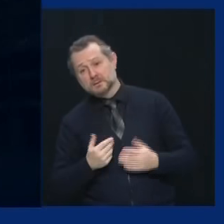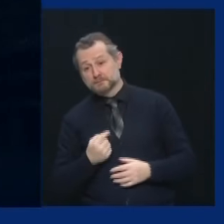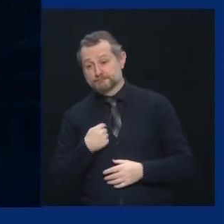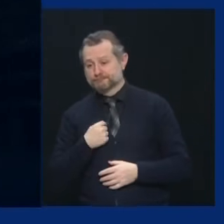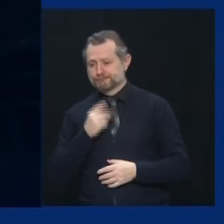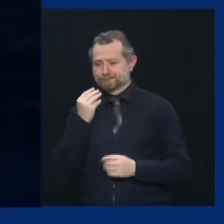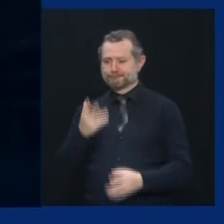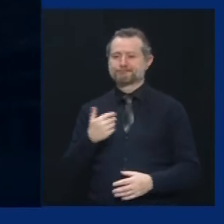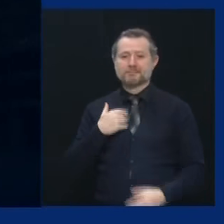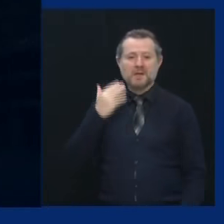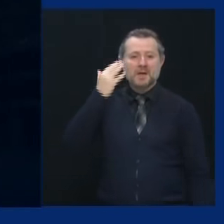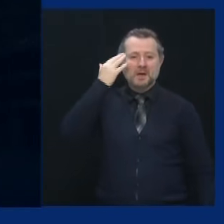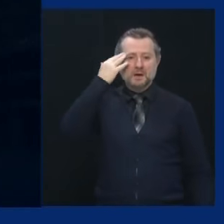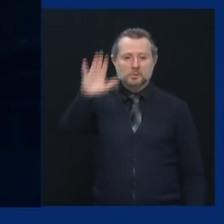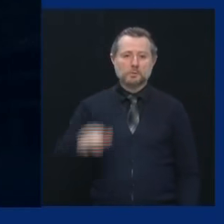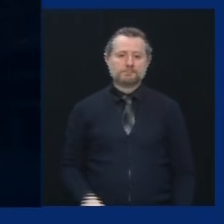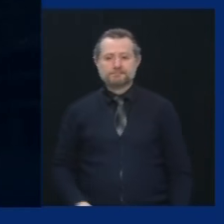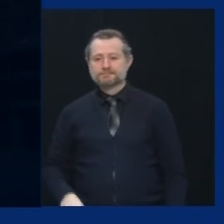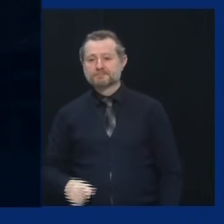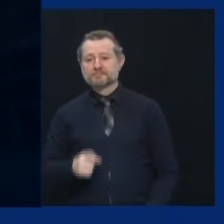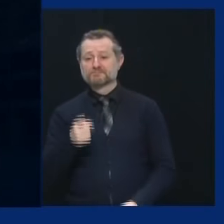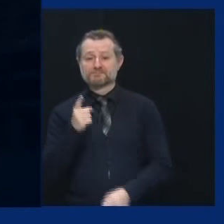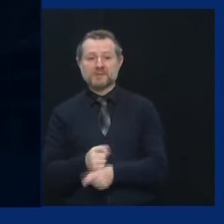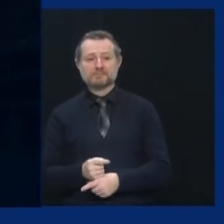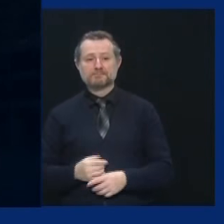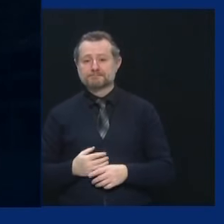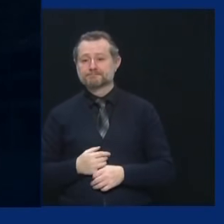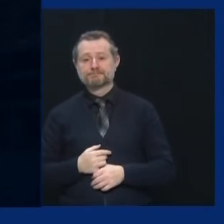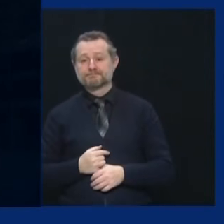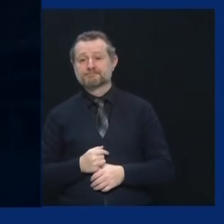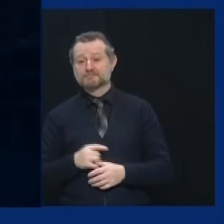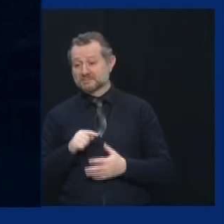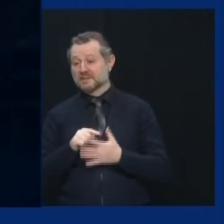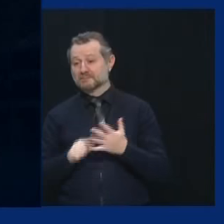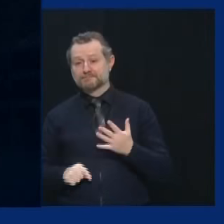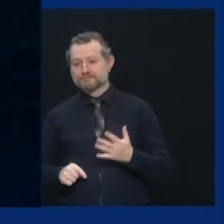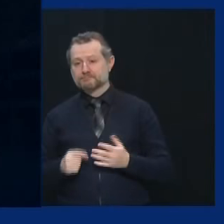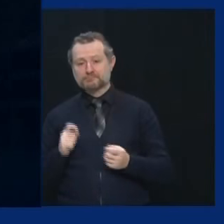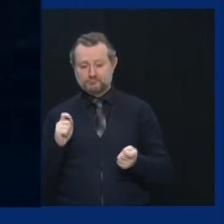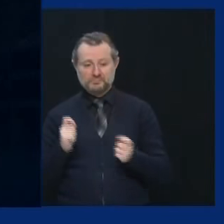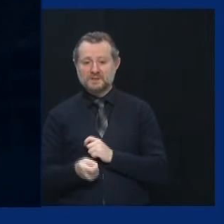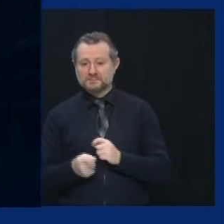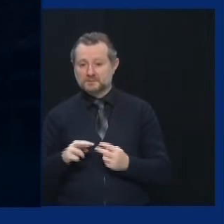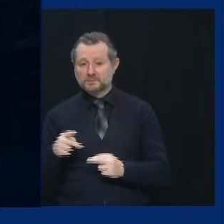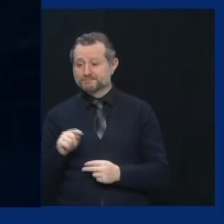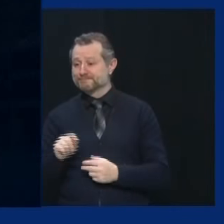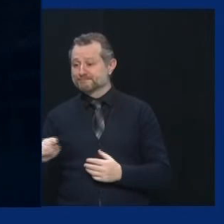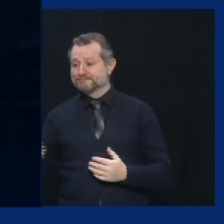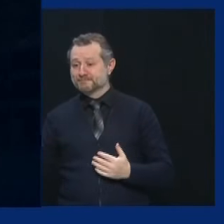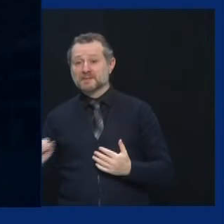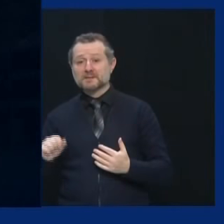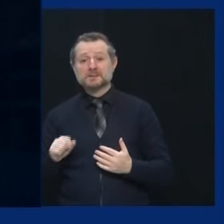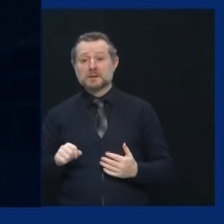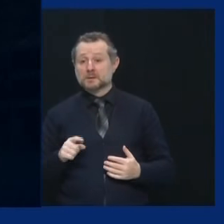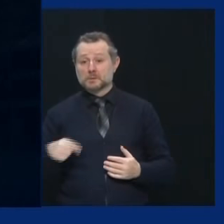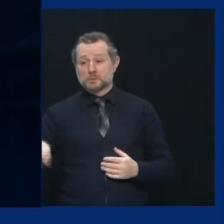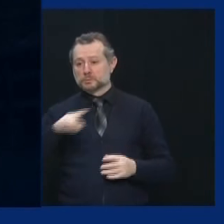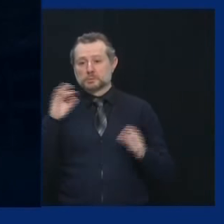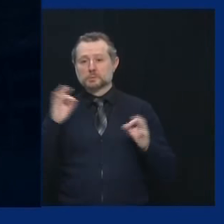MORE FOR THE NEXT THREE WEEKS. PLAN ON IT.